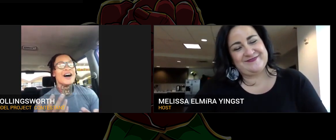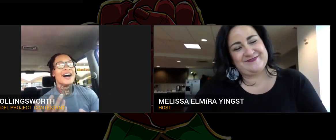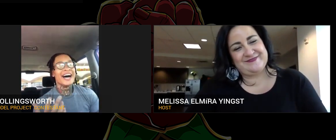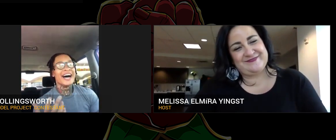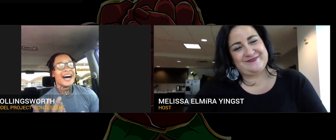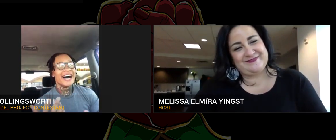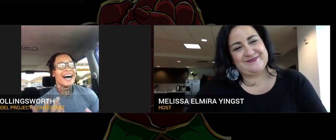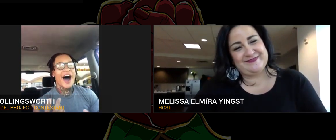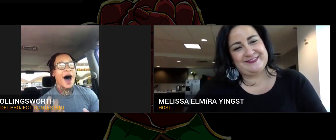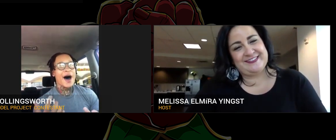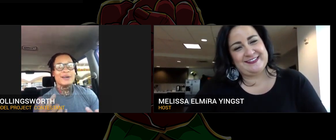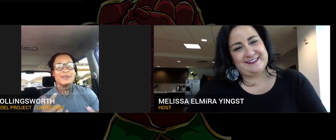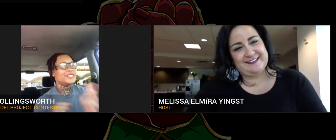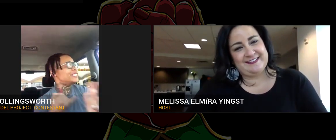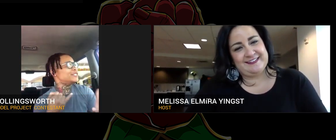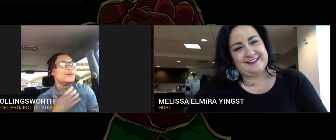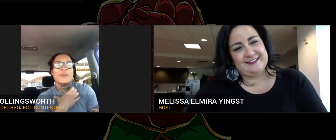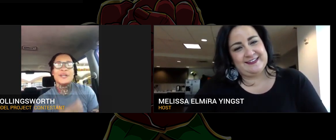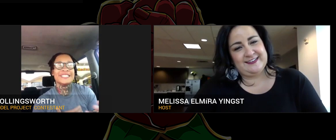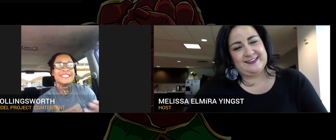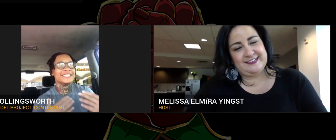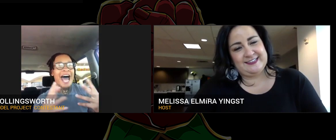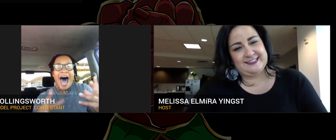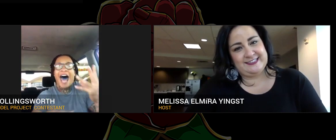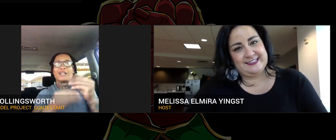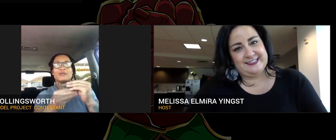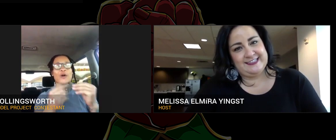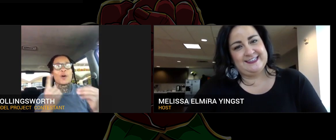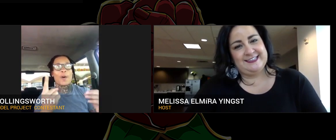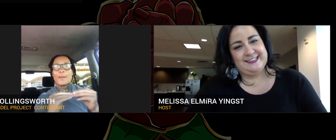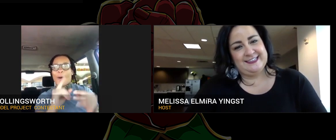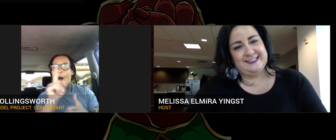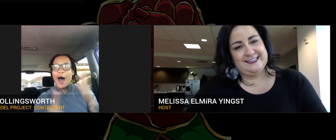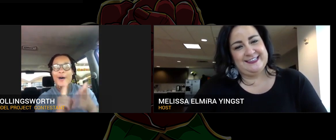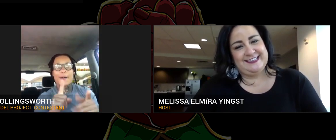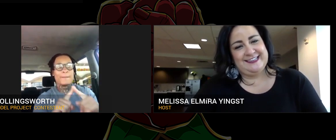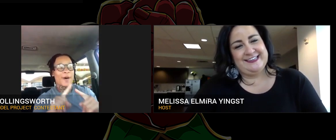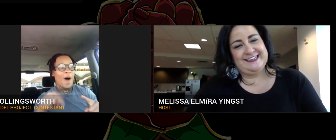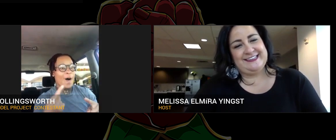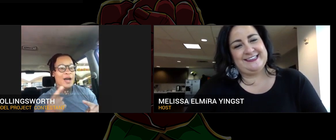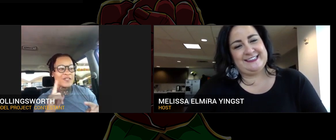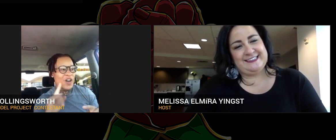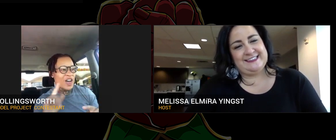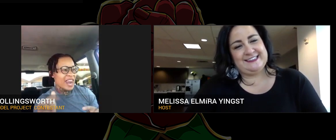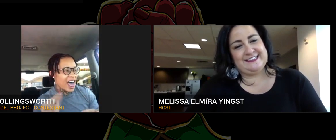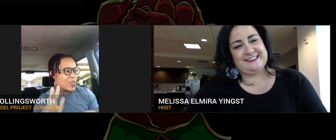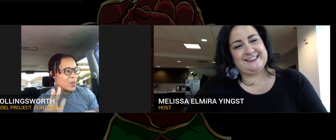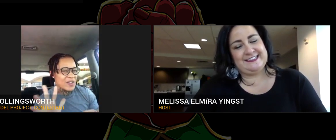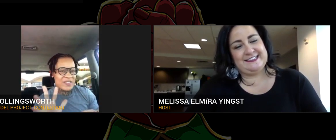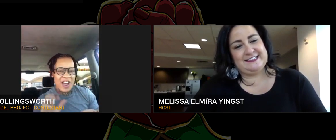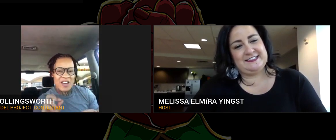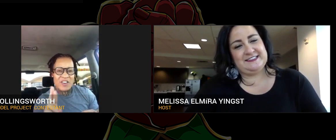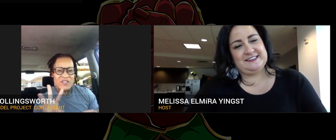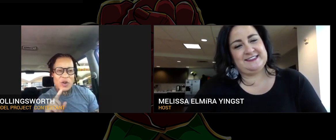I just wish that the show has an extra hour but for only 35 or 40 minutes-